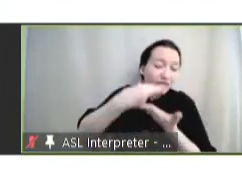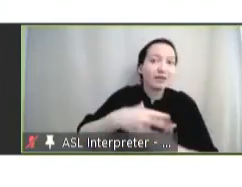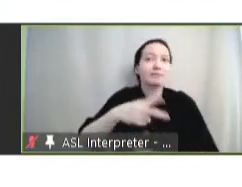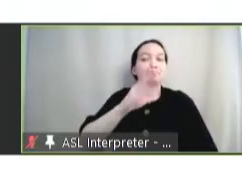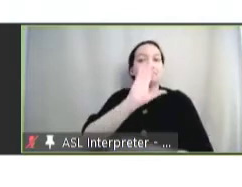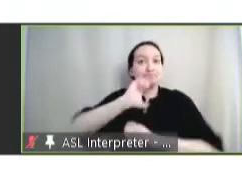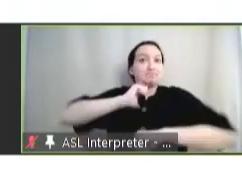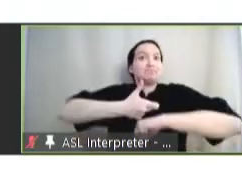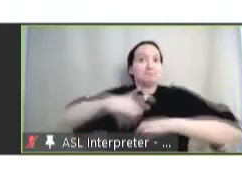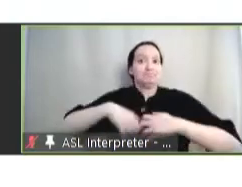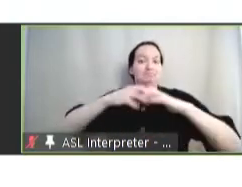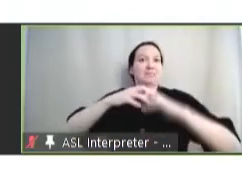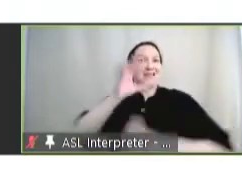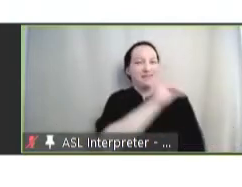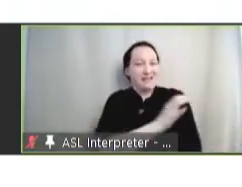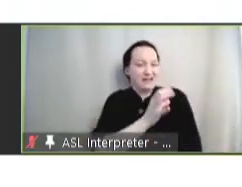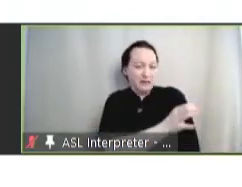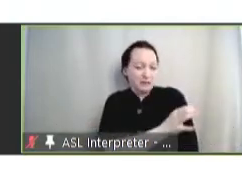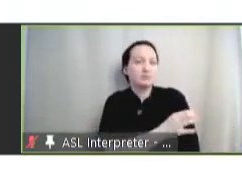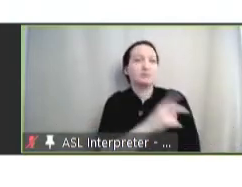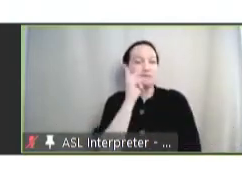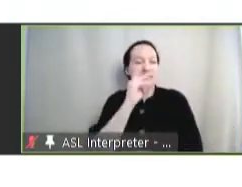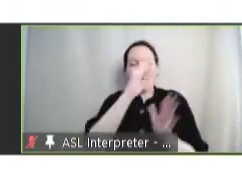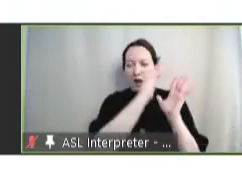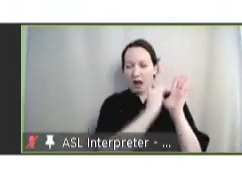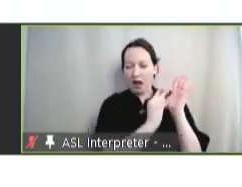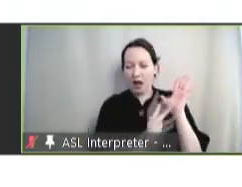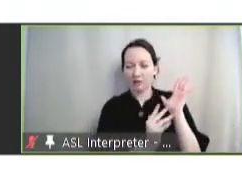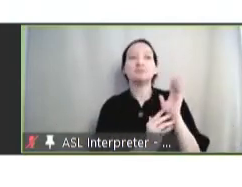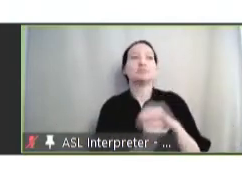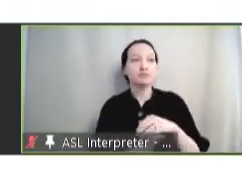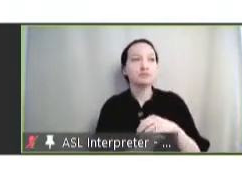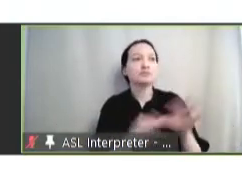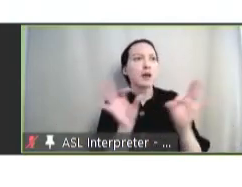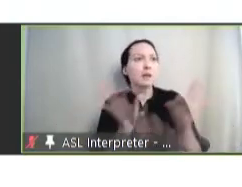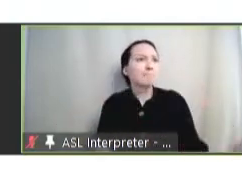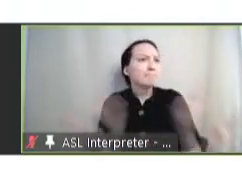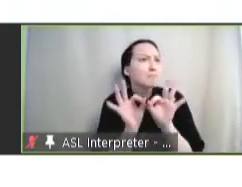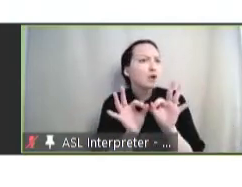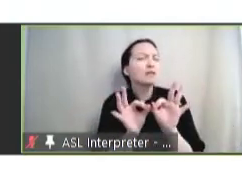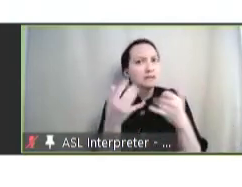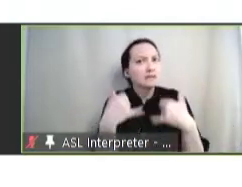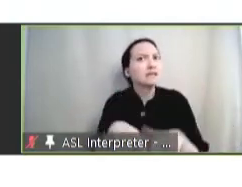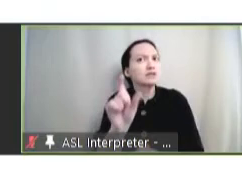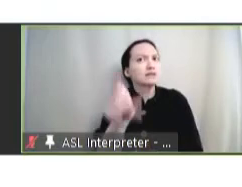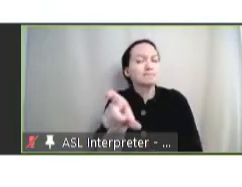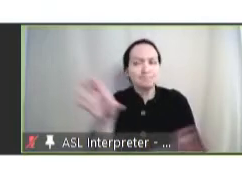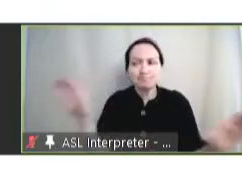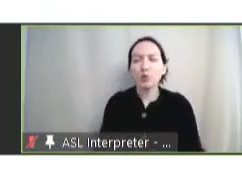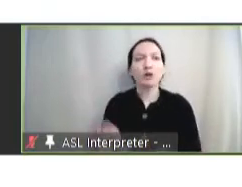and quite a bit more and you can see some of them on here, but those are really important things that we still need to be doing given that we've